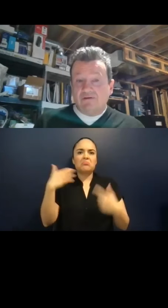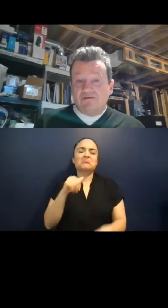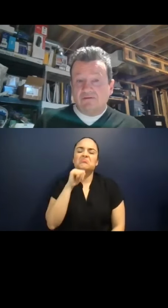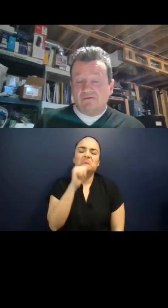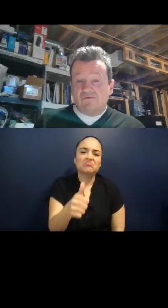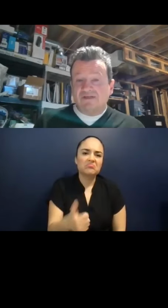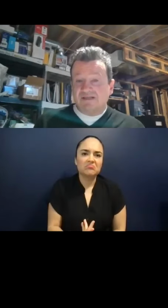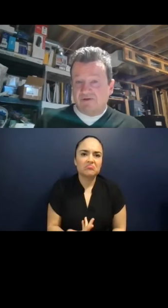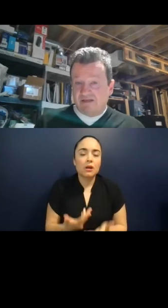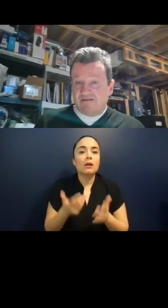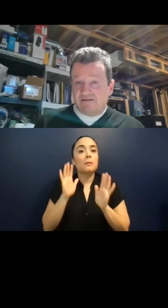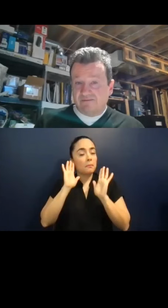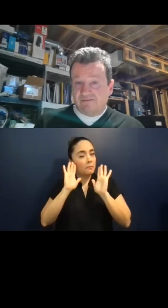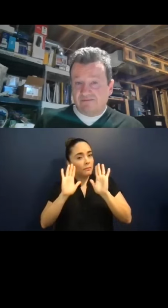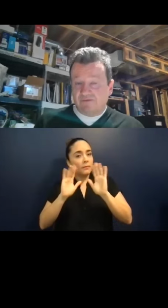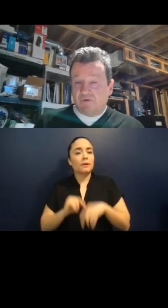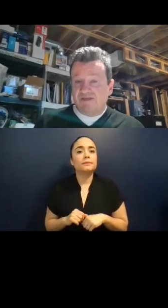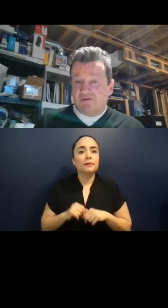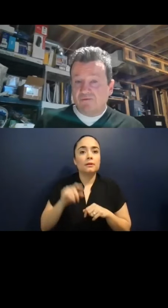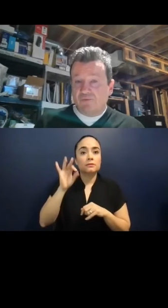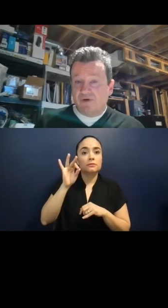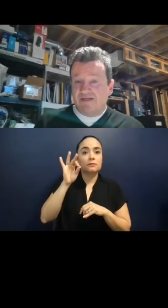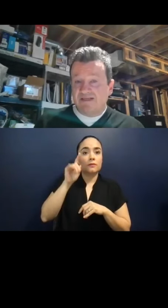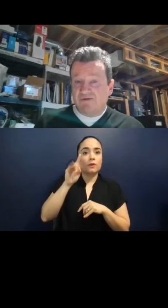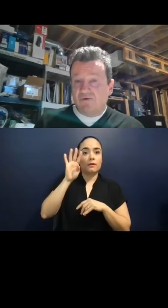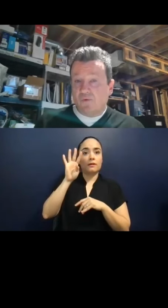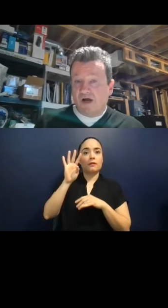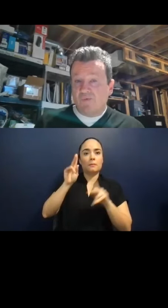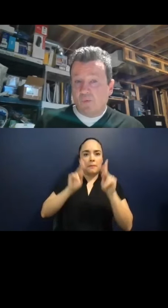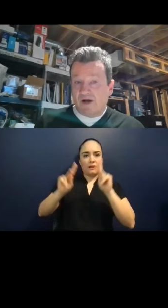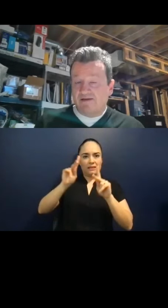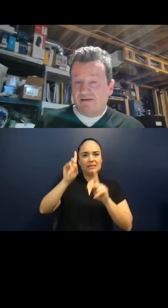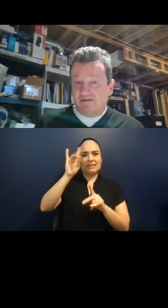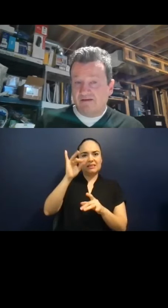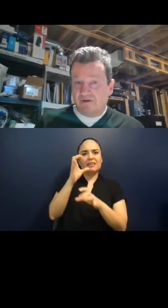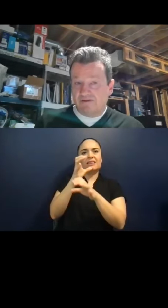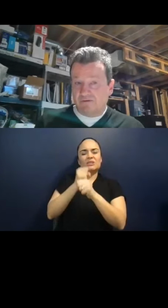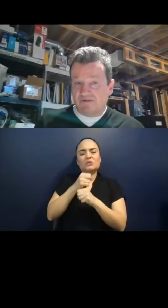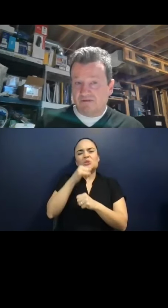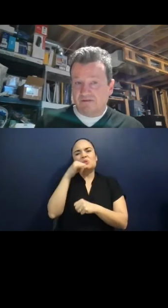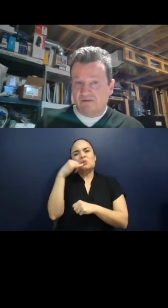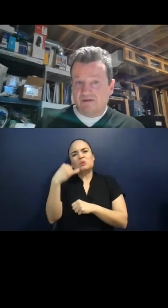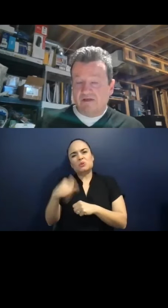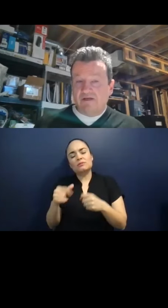, 1397 were nonserious . So the majority were nonserious. 194